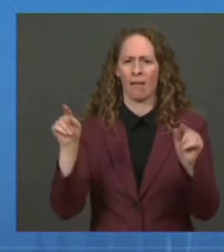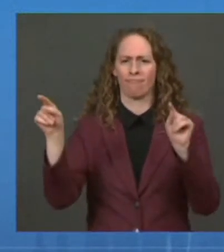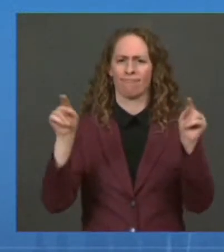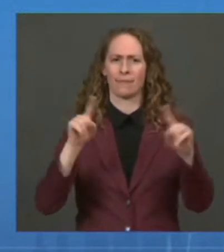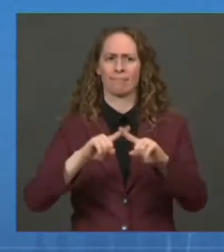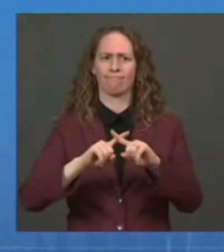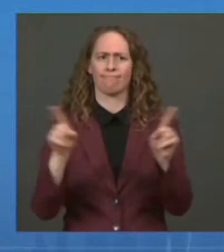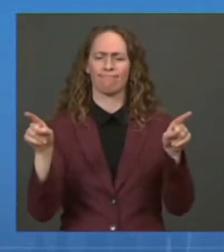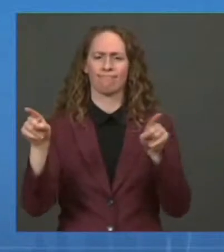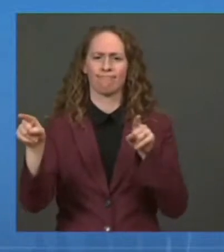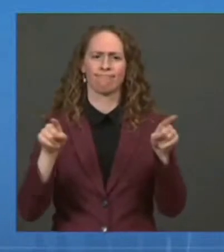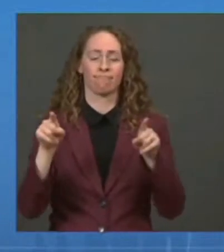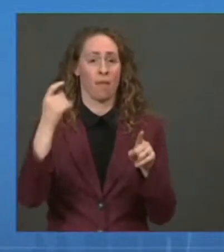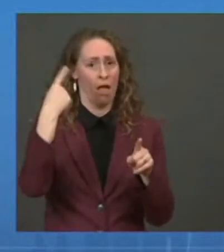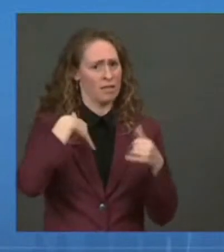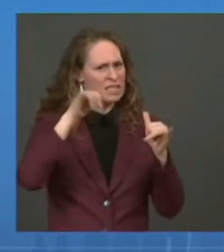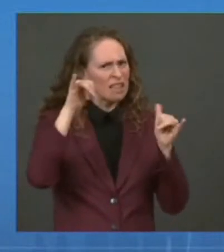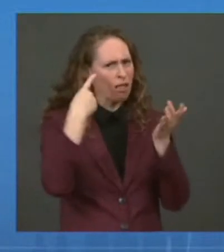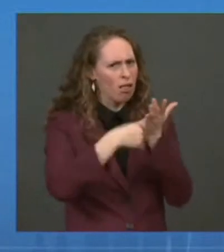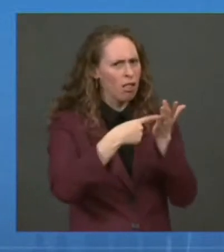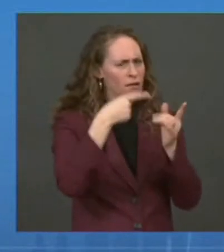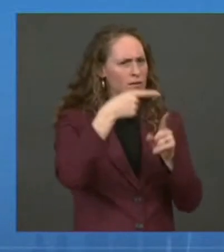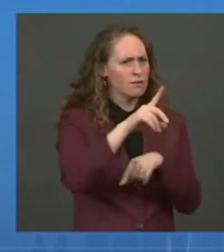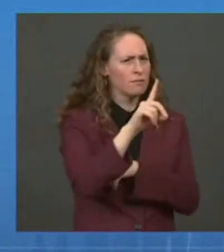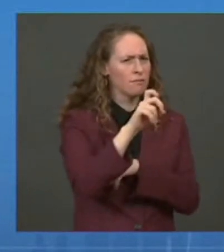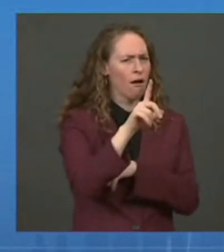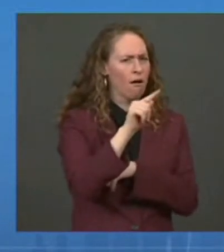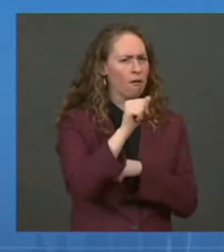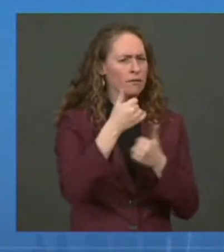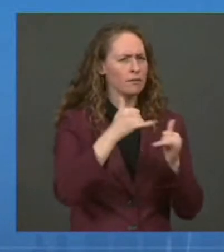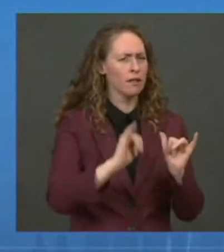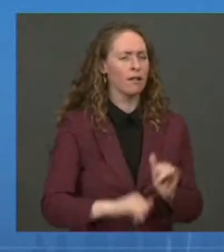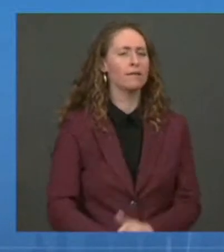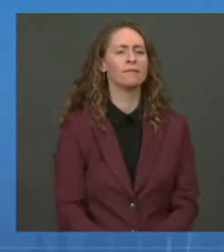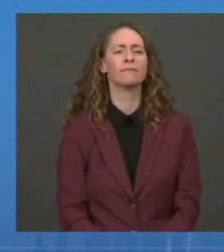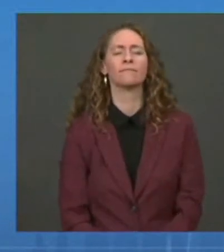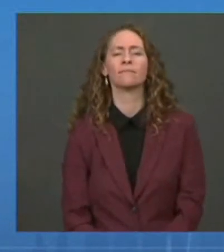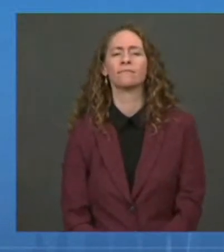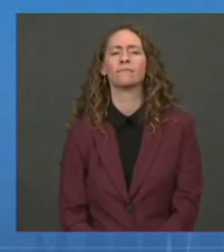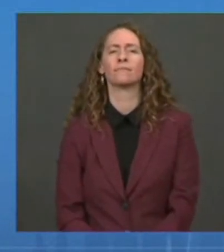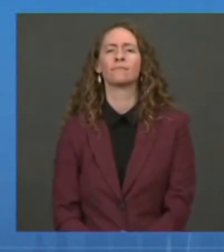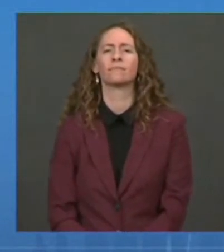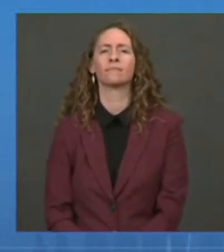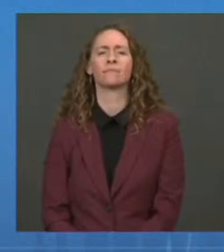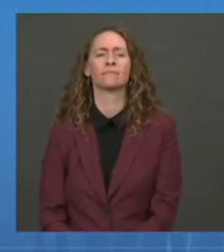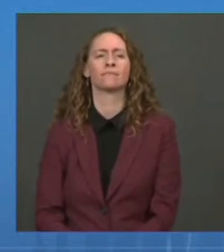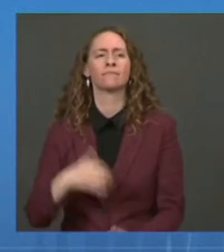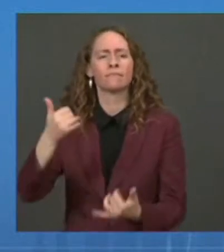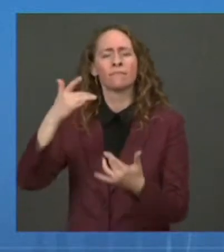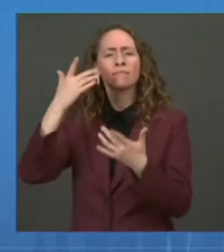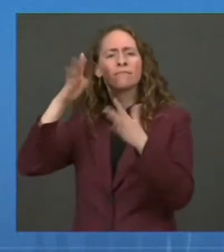WHO ARE FULLY VACCINATED VERSUS